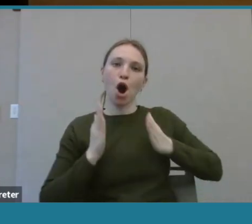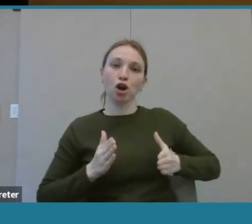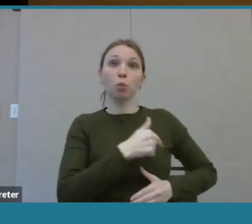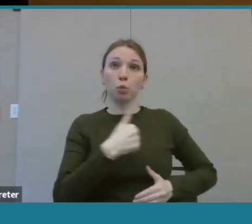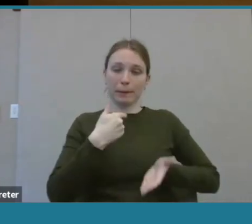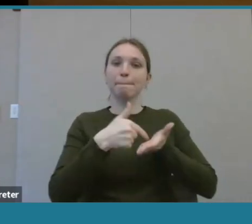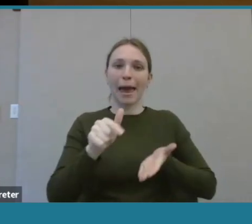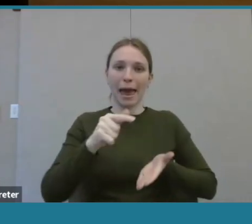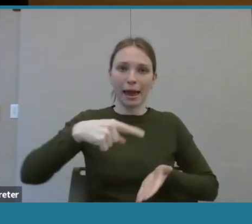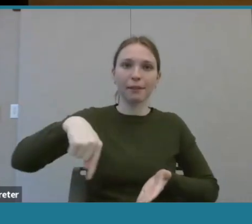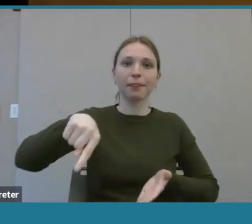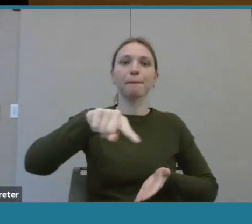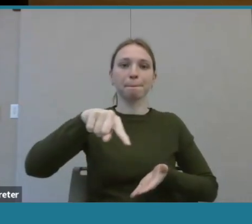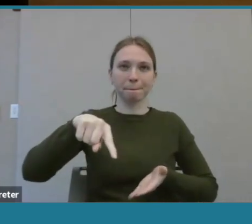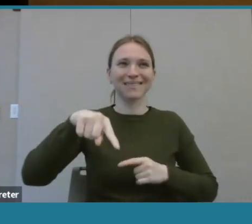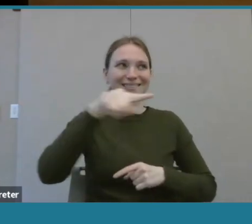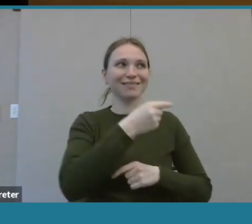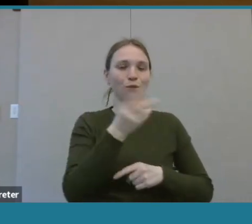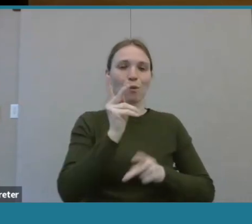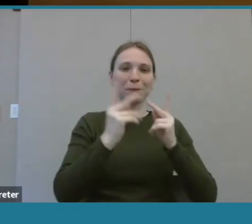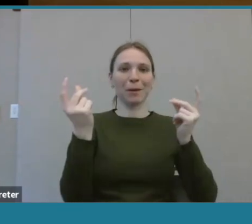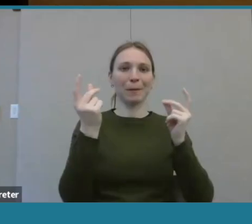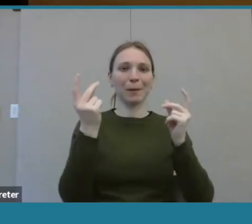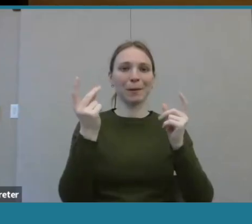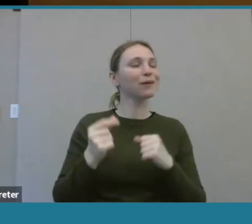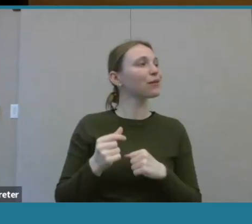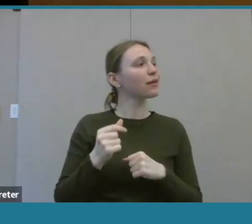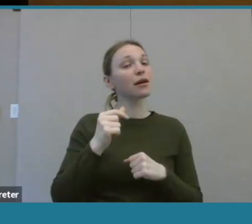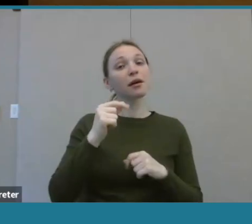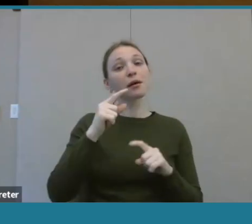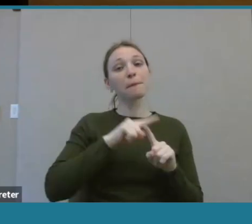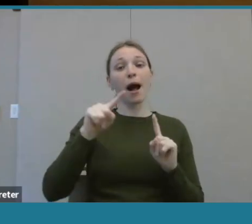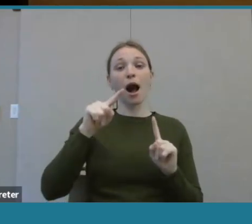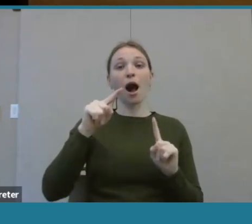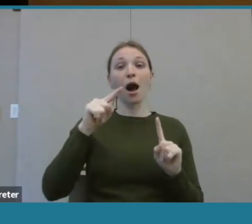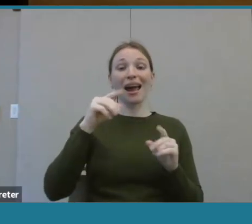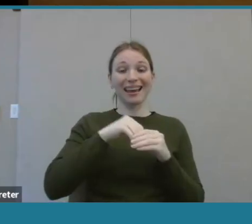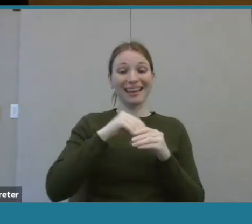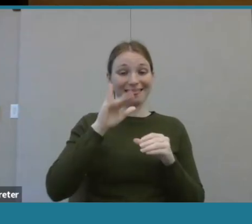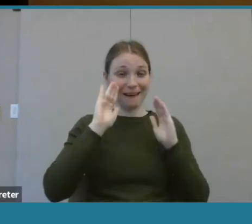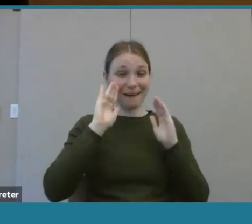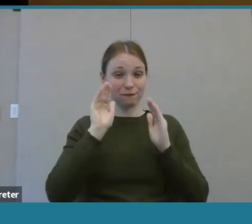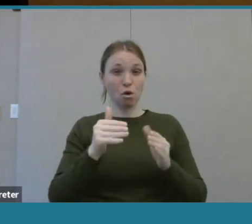That was a much more— in the share-Ed and the focus groups, that was maybe a 1 to 2